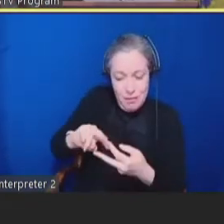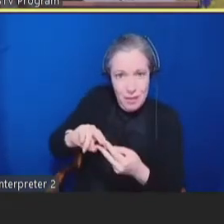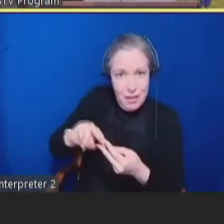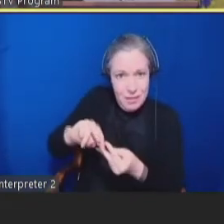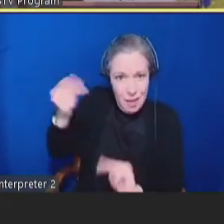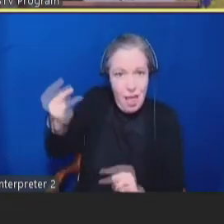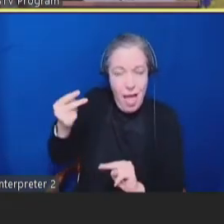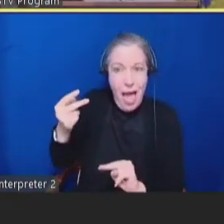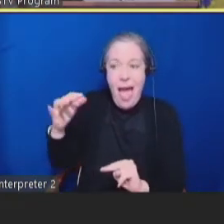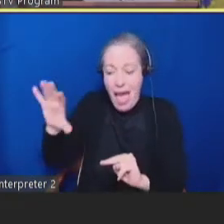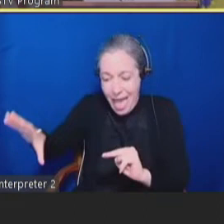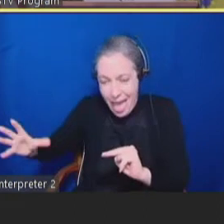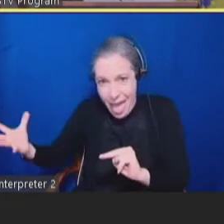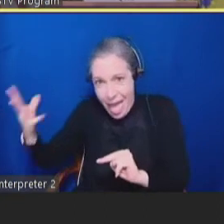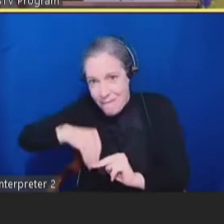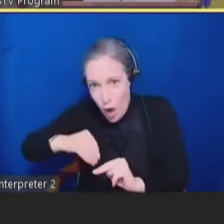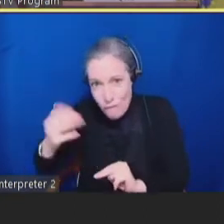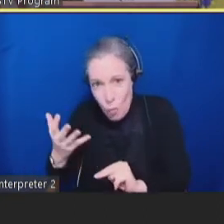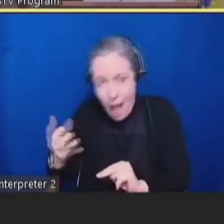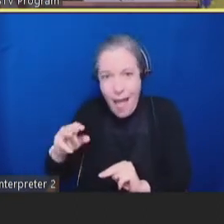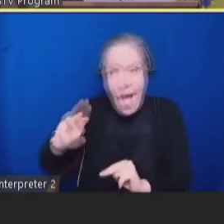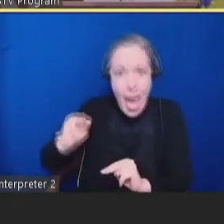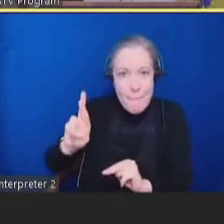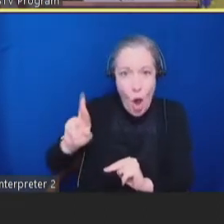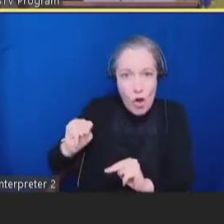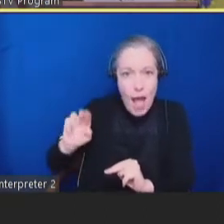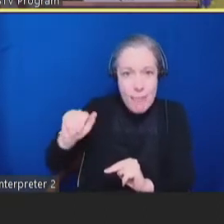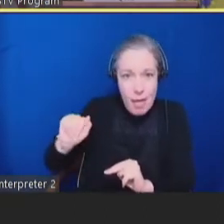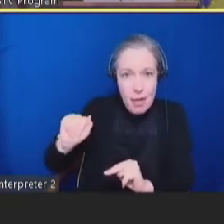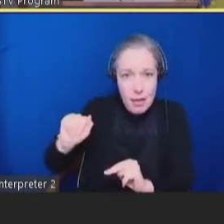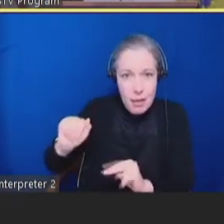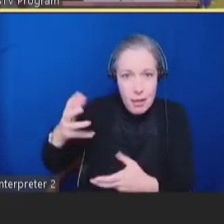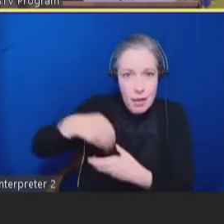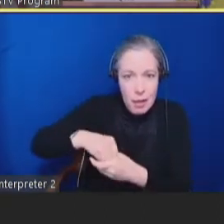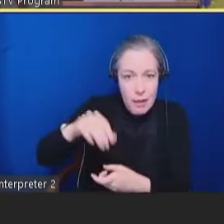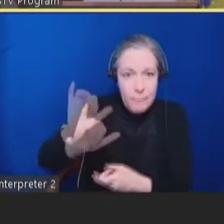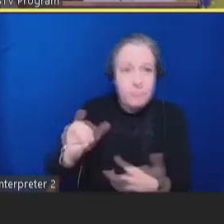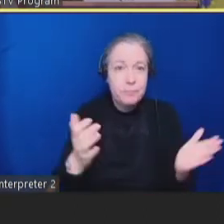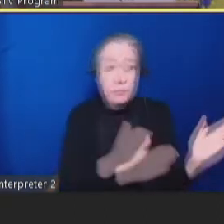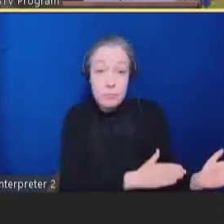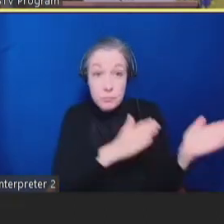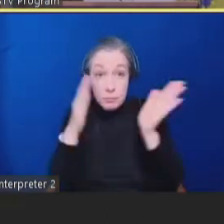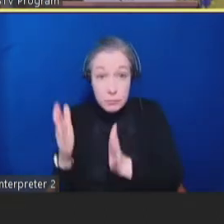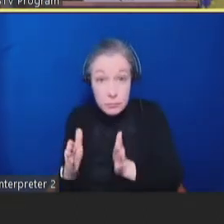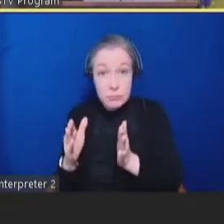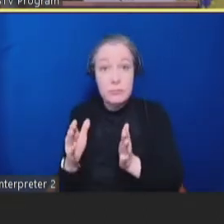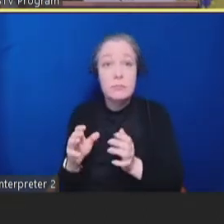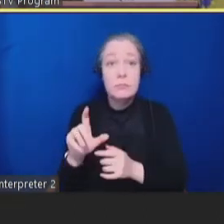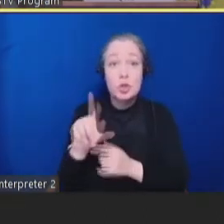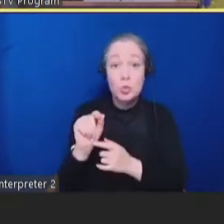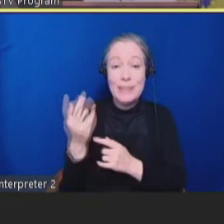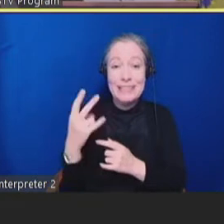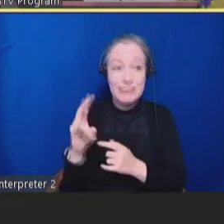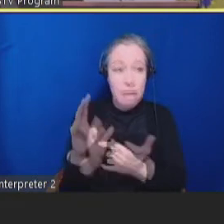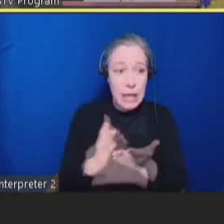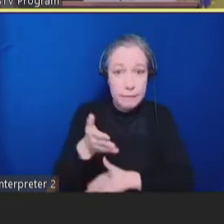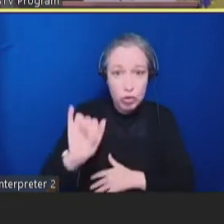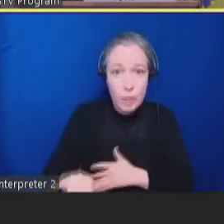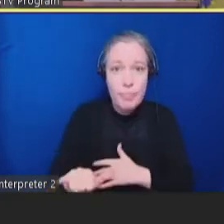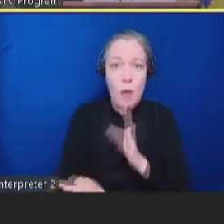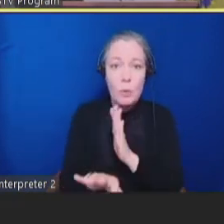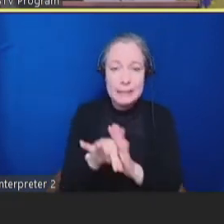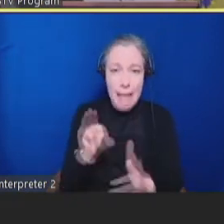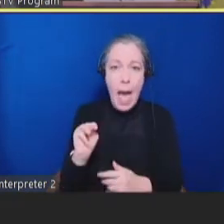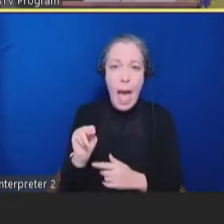And in 2000 -- now, in '17, we selected mRNA vaccines as our optimal vaccine delivery platform.